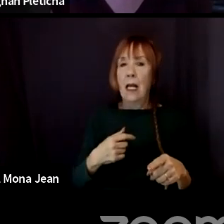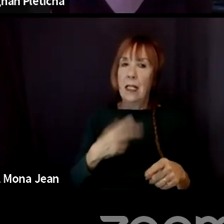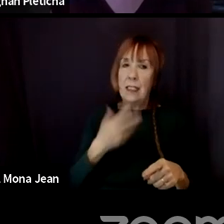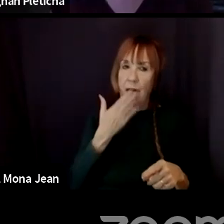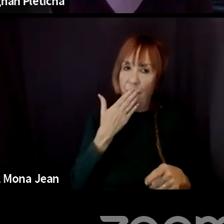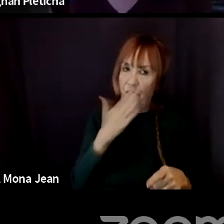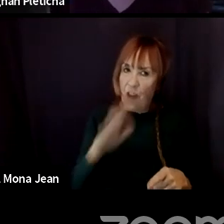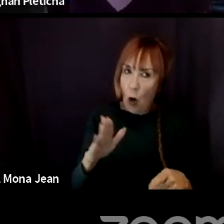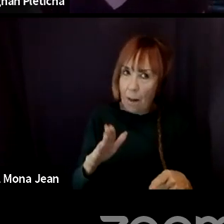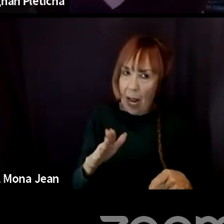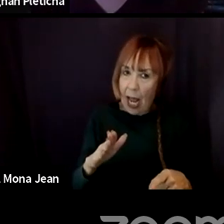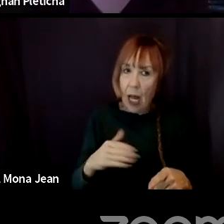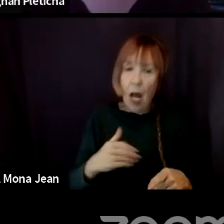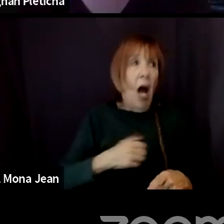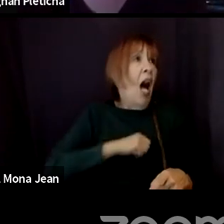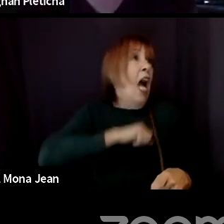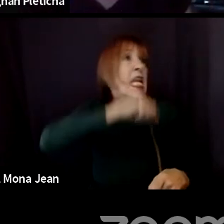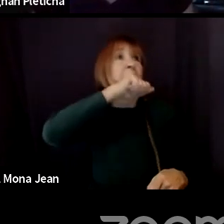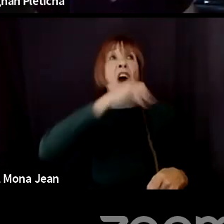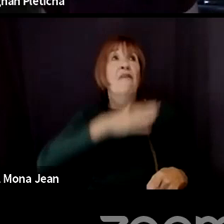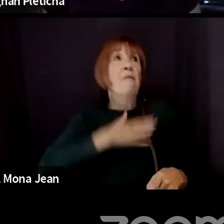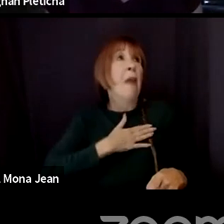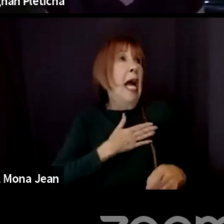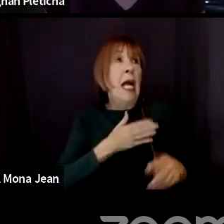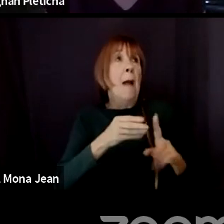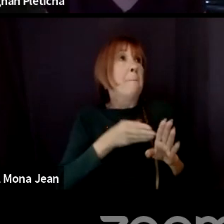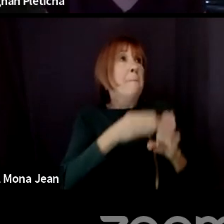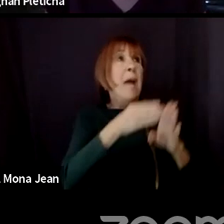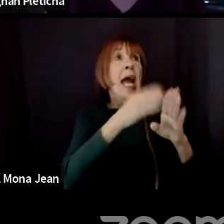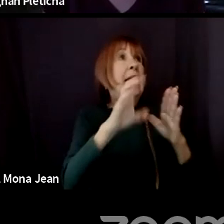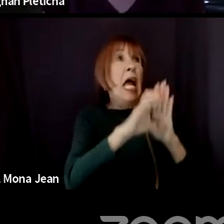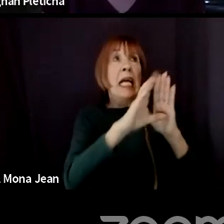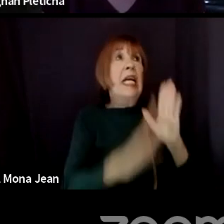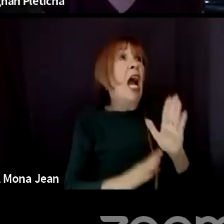I cannot do the worst thing to-- Oh, God.